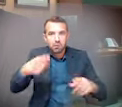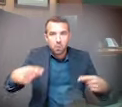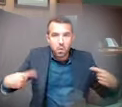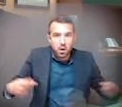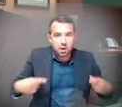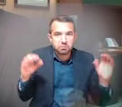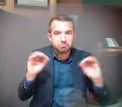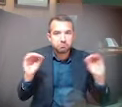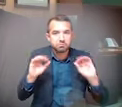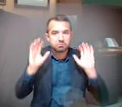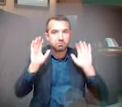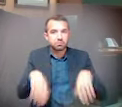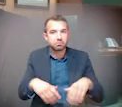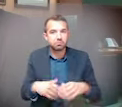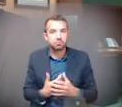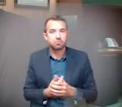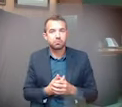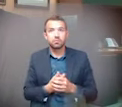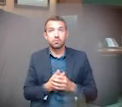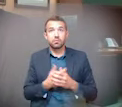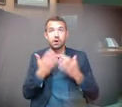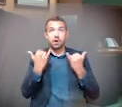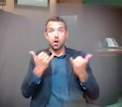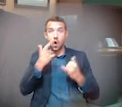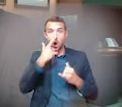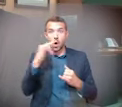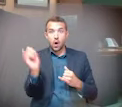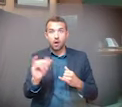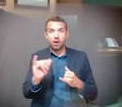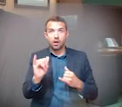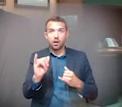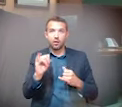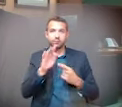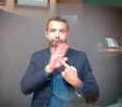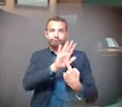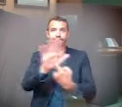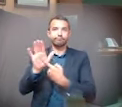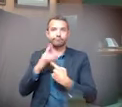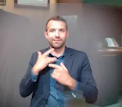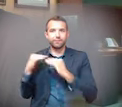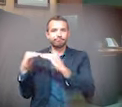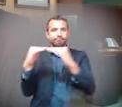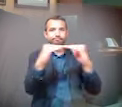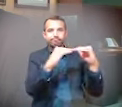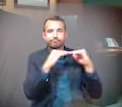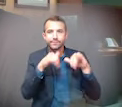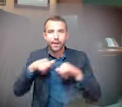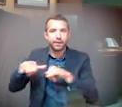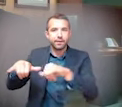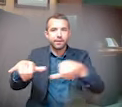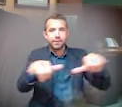to really be seen as equals in a way without that misconception of incapacity that many people have around people